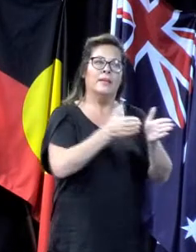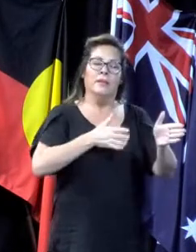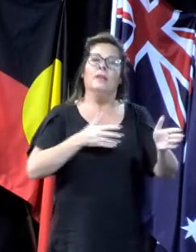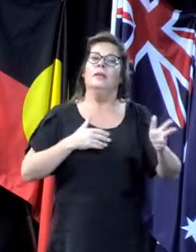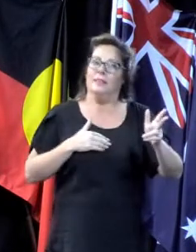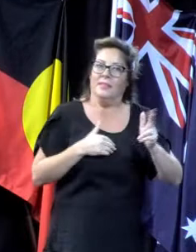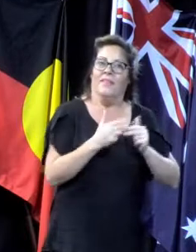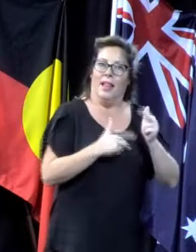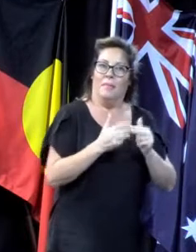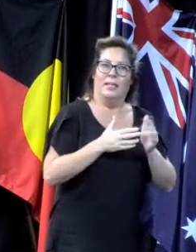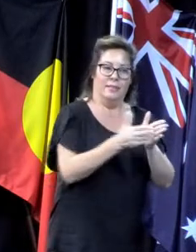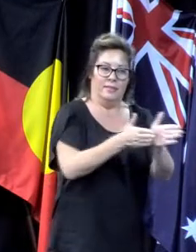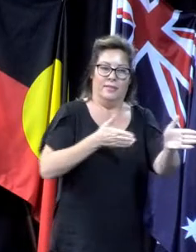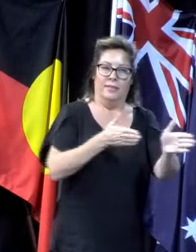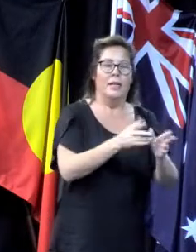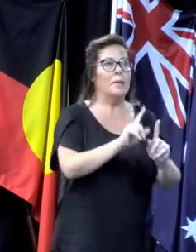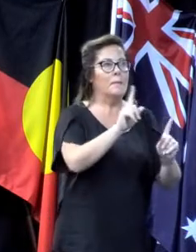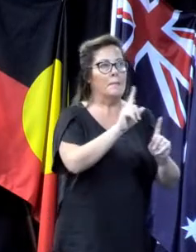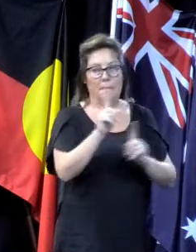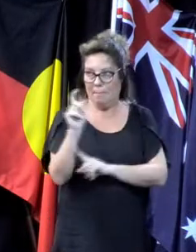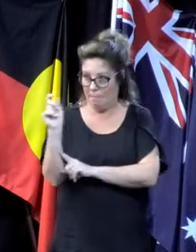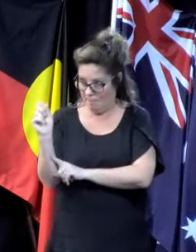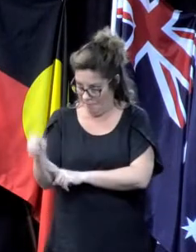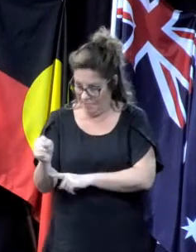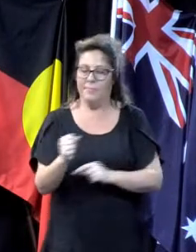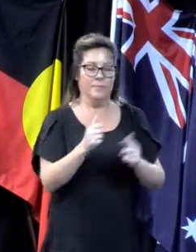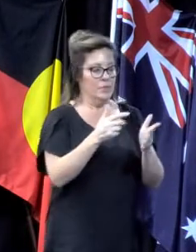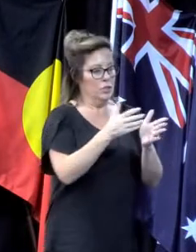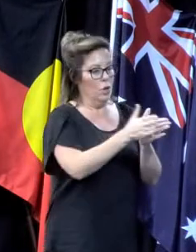How far are they? How far are they though compared to, say, Thuringowa?